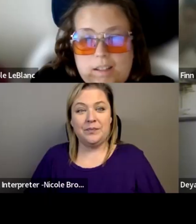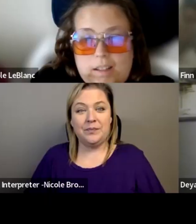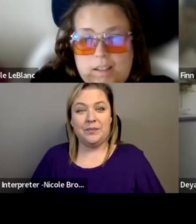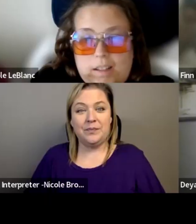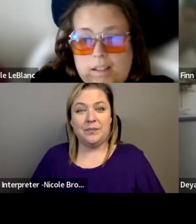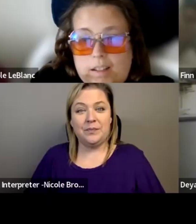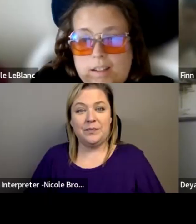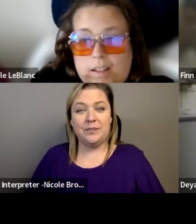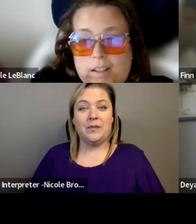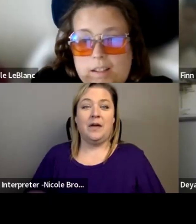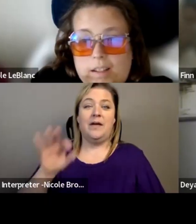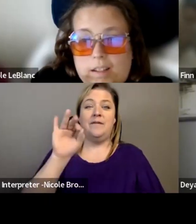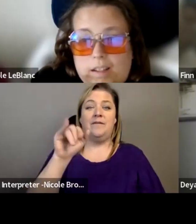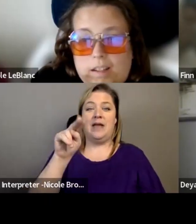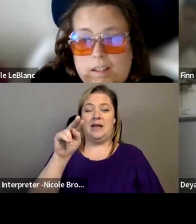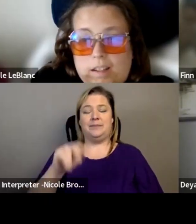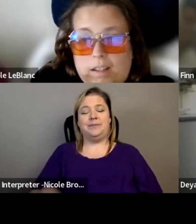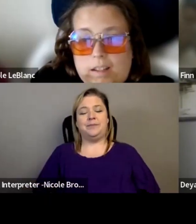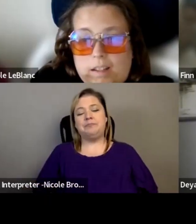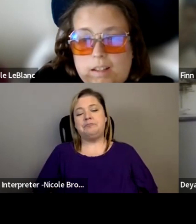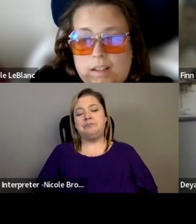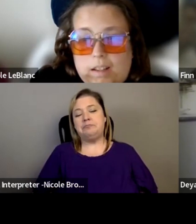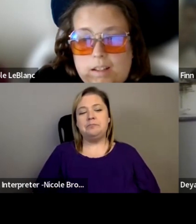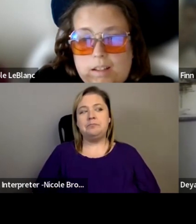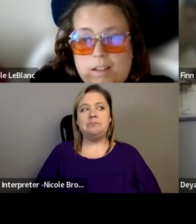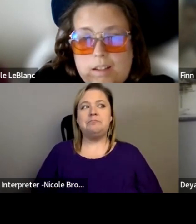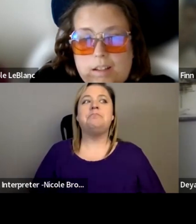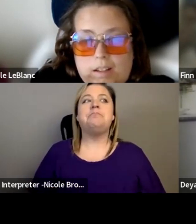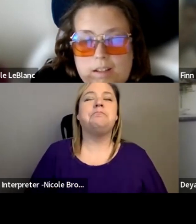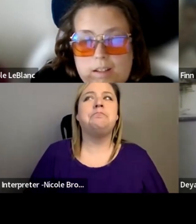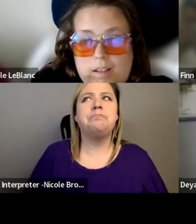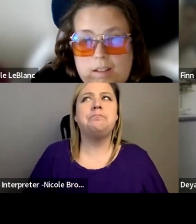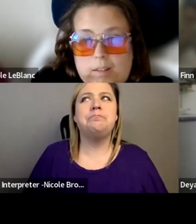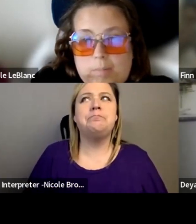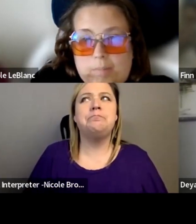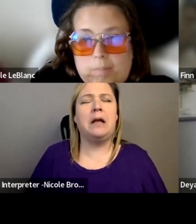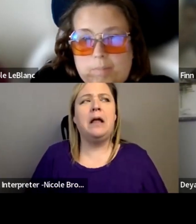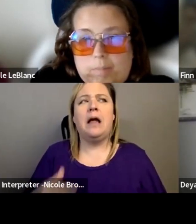Finn Gardiner: Okay, so there, there's a lot. I agree with what